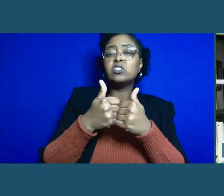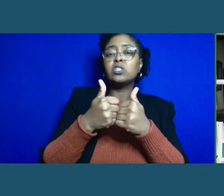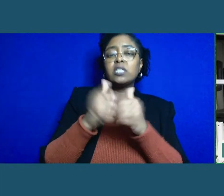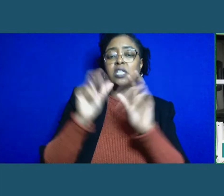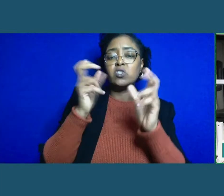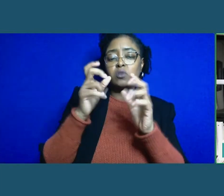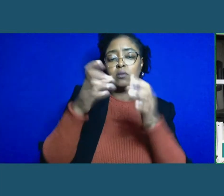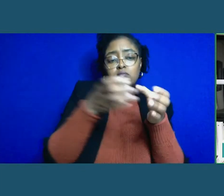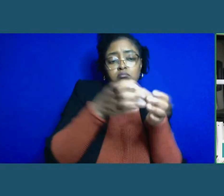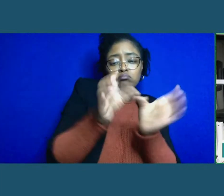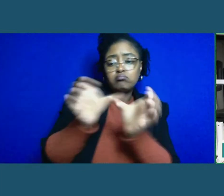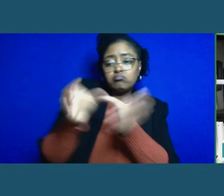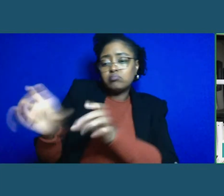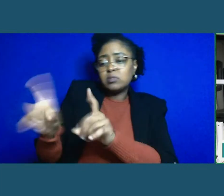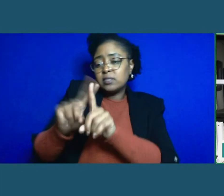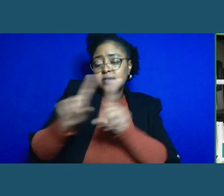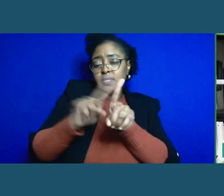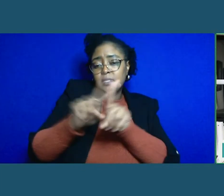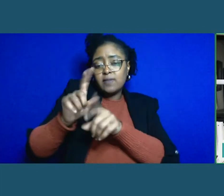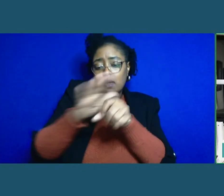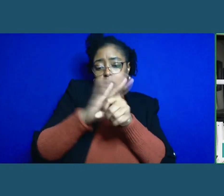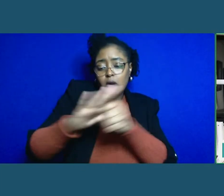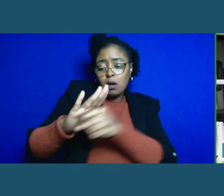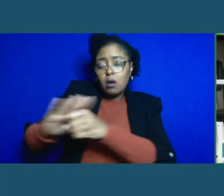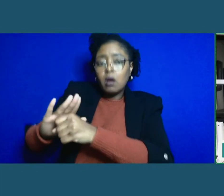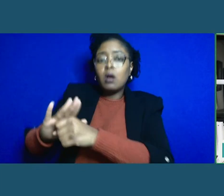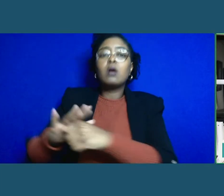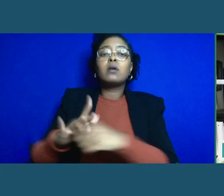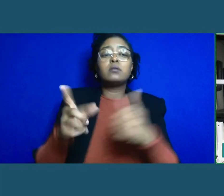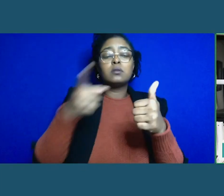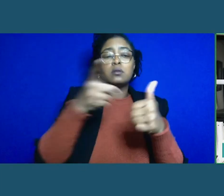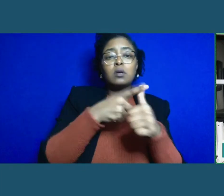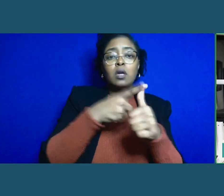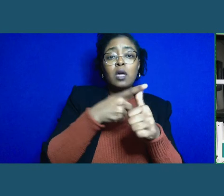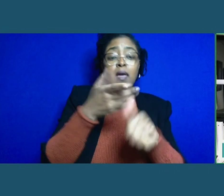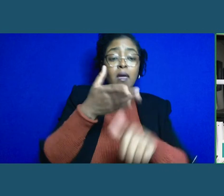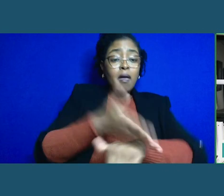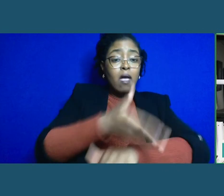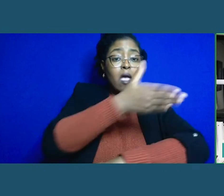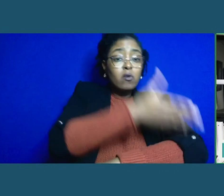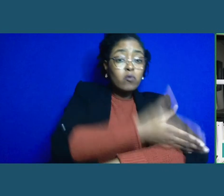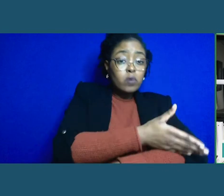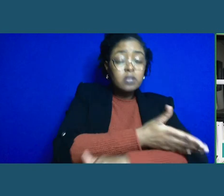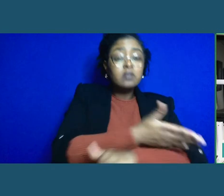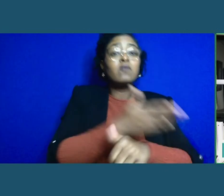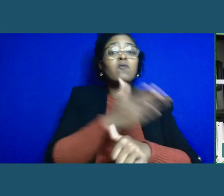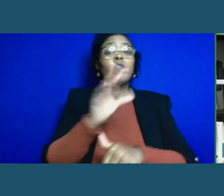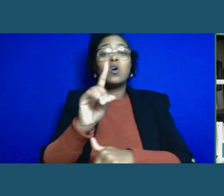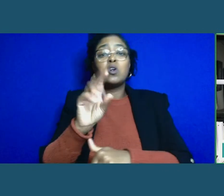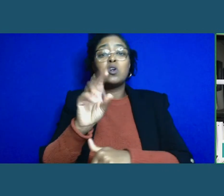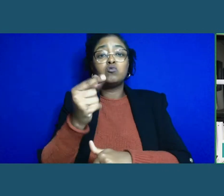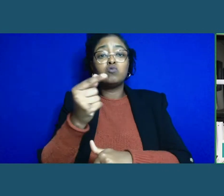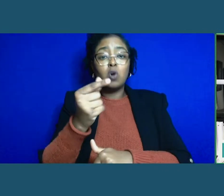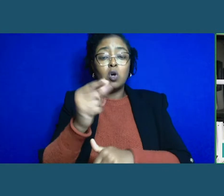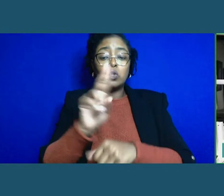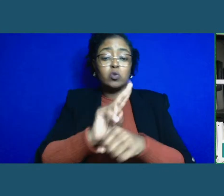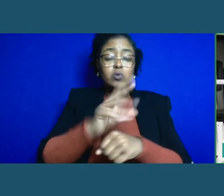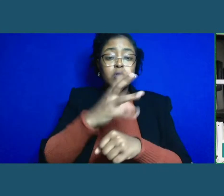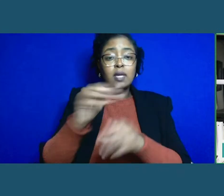issues. Into several different areas, right. Um we broke it down. The first one was into